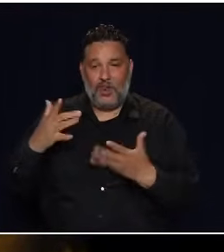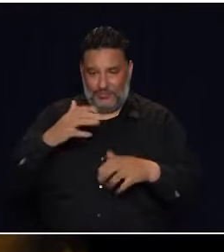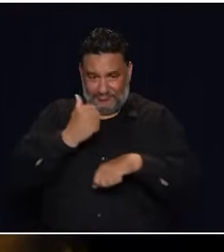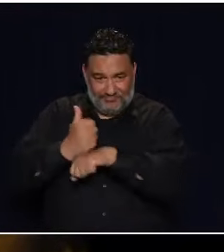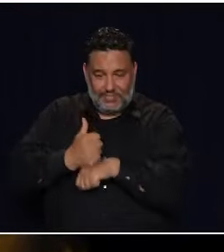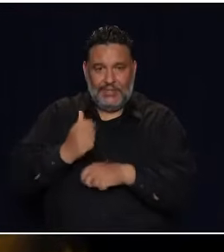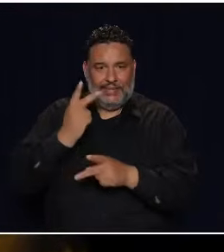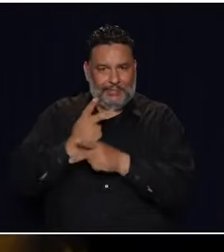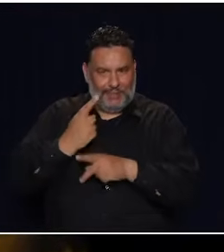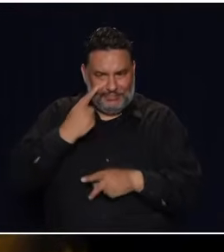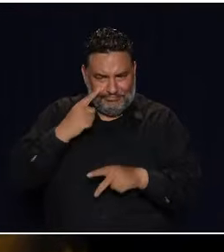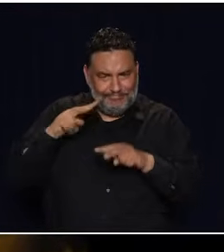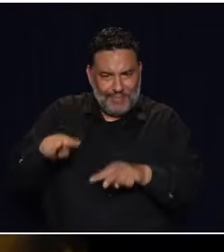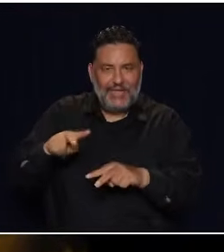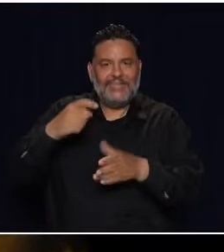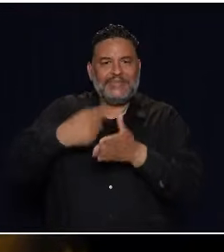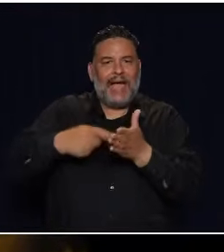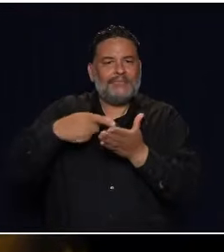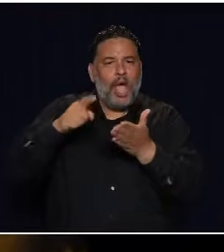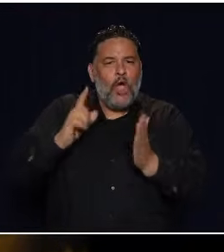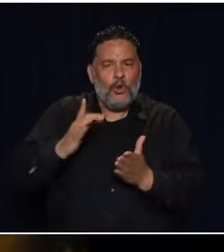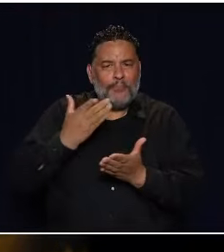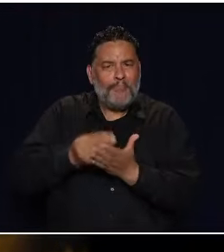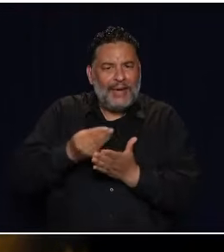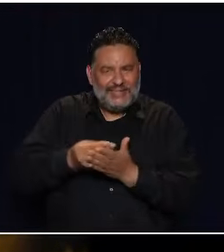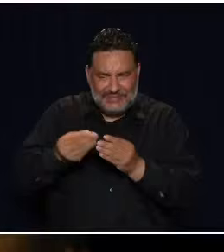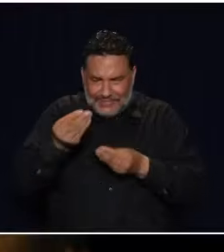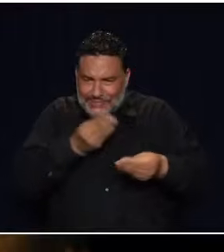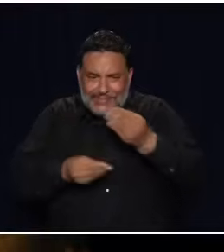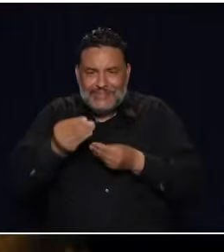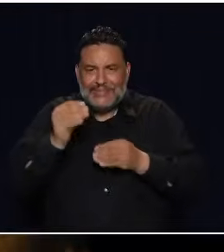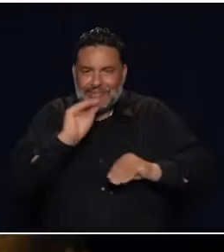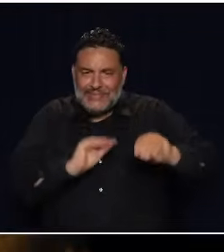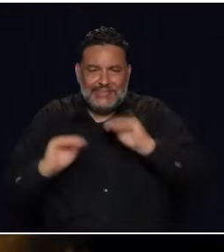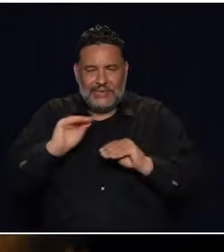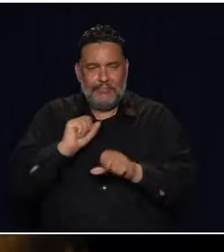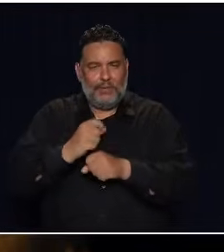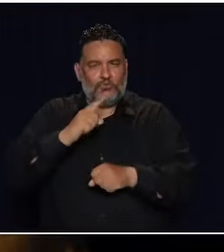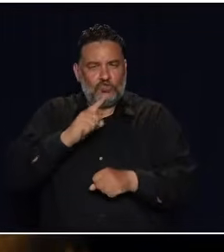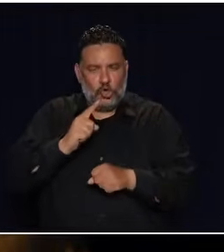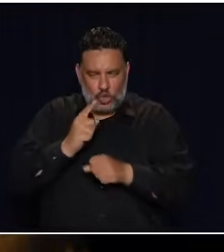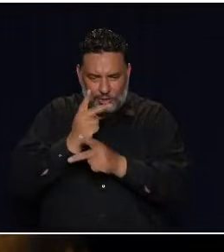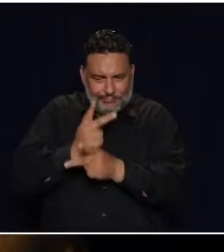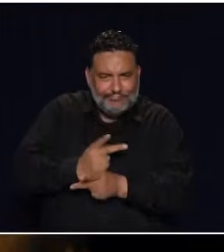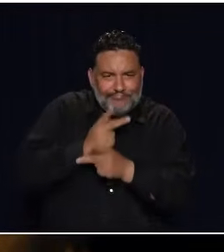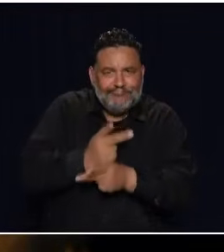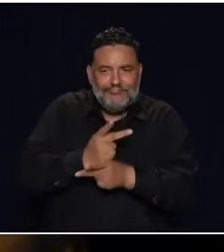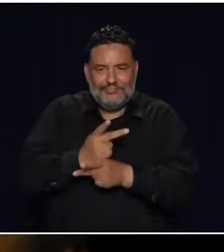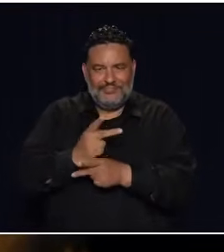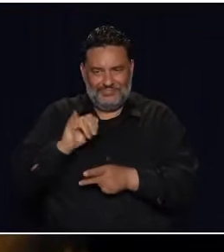SAVING HUNDREDS OF THOUSANDS OF TAXPAYER RESOURCES. WE HAVE A PLAN TO KEEP AN EYE ON